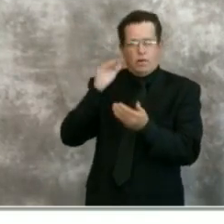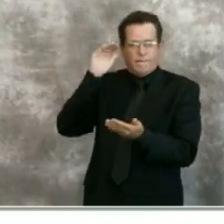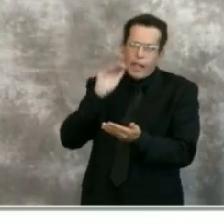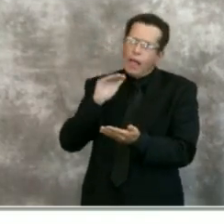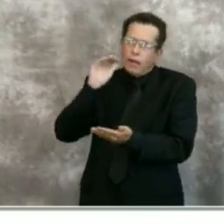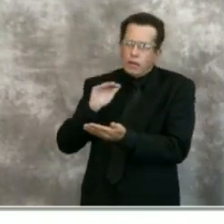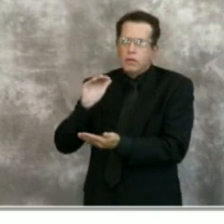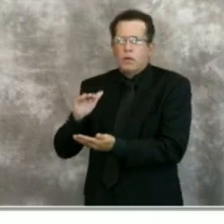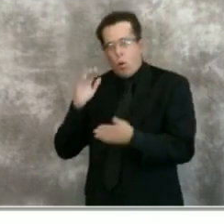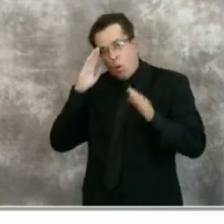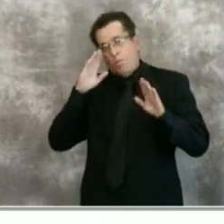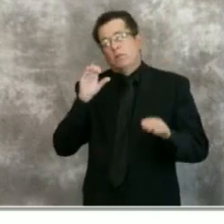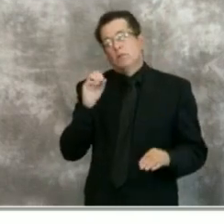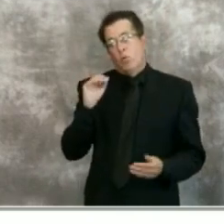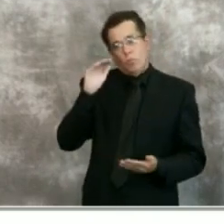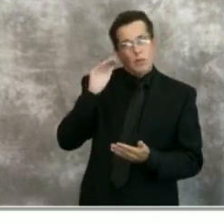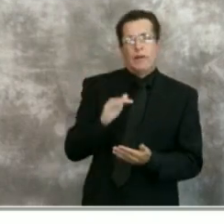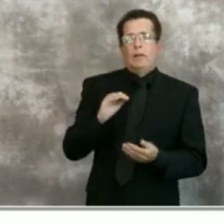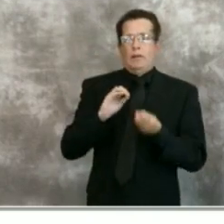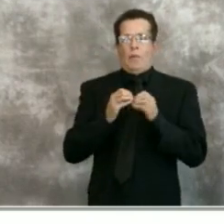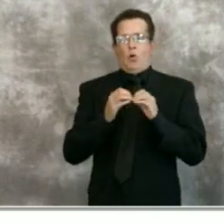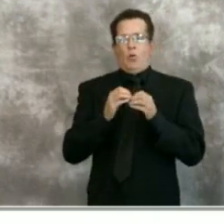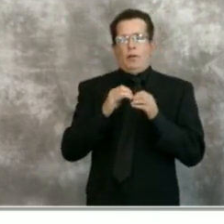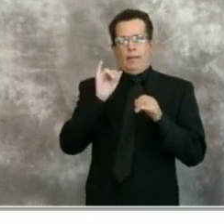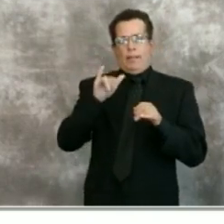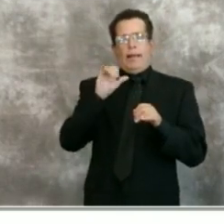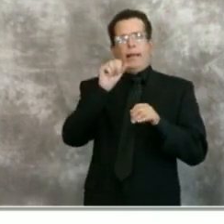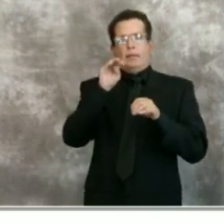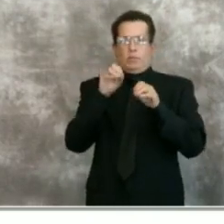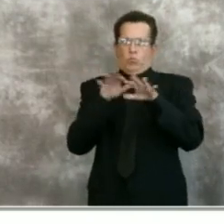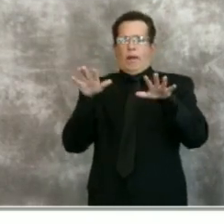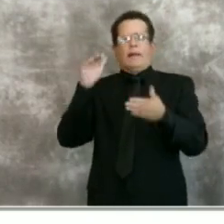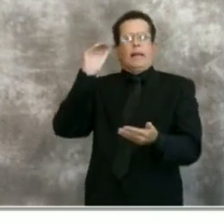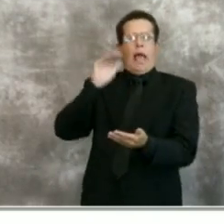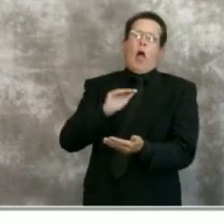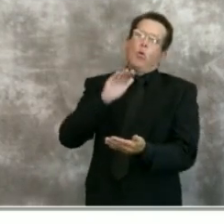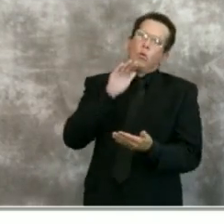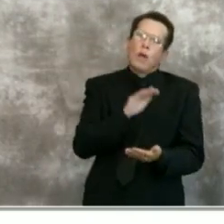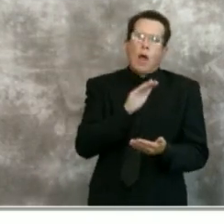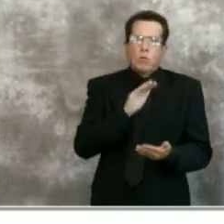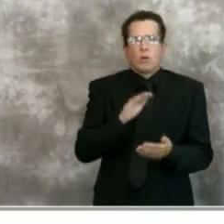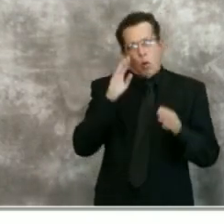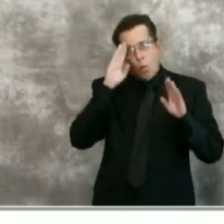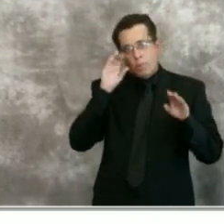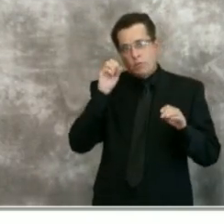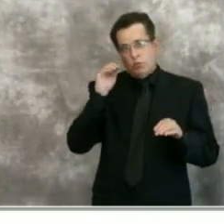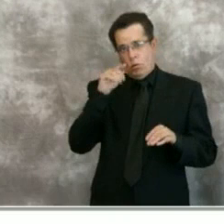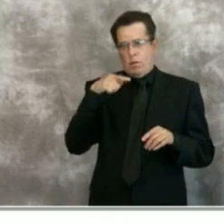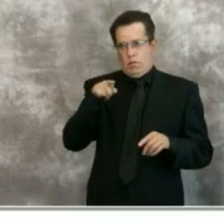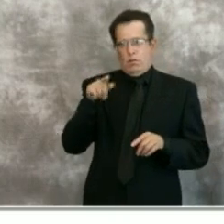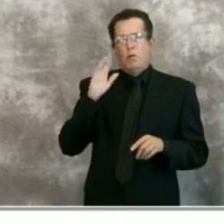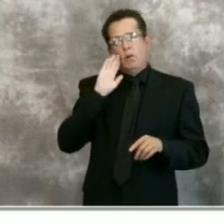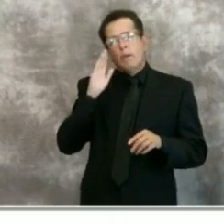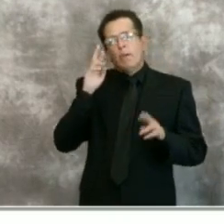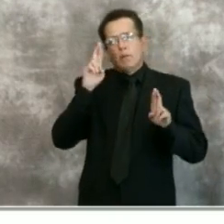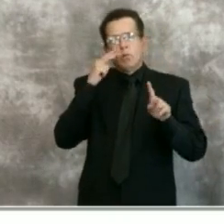WEEKS ALMOST 3 WEEKS NOW WILL HELP TO. LATIN AGAIN THE CURVE